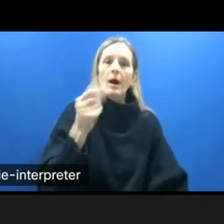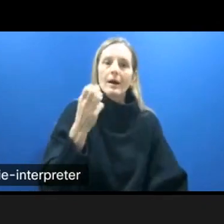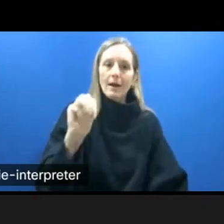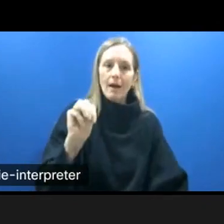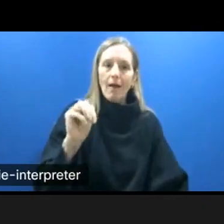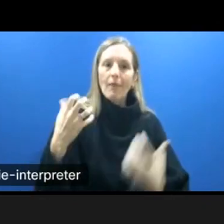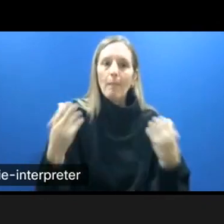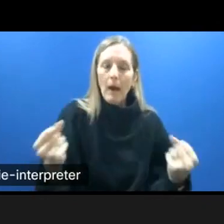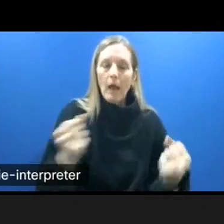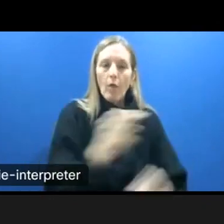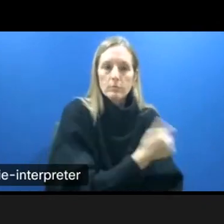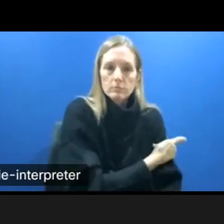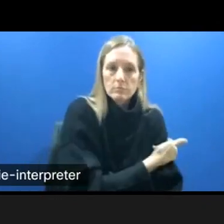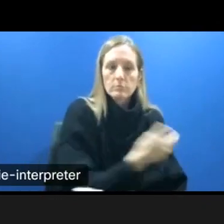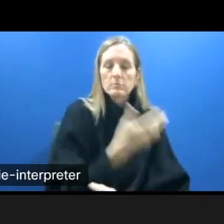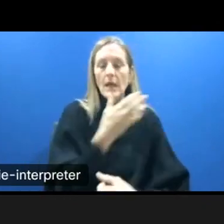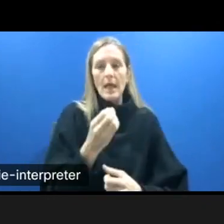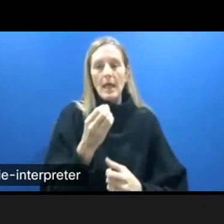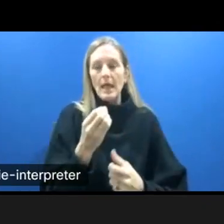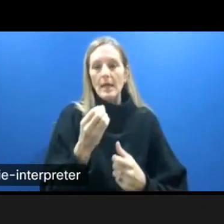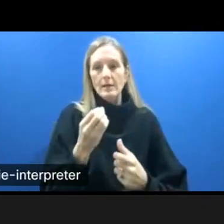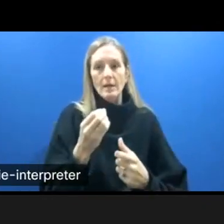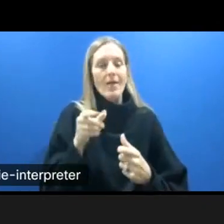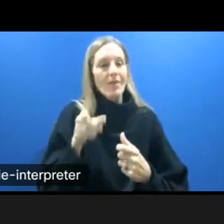The Brooklyn's most vulnerable and on the serve communities.